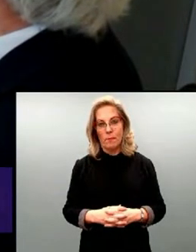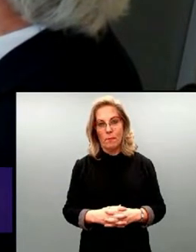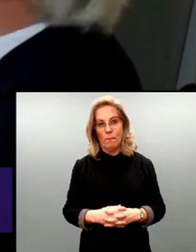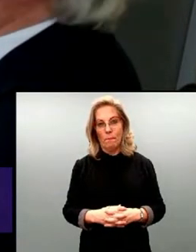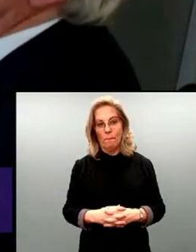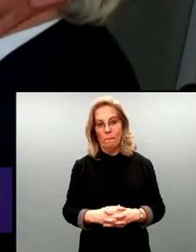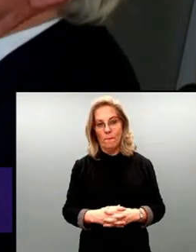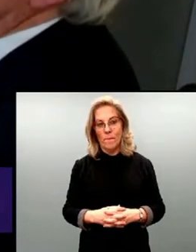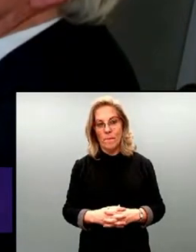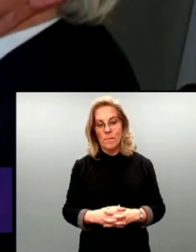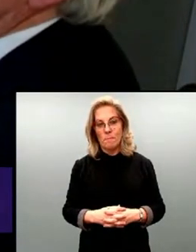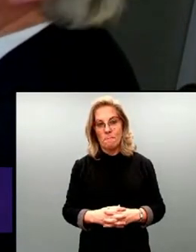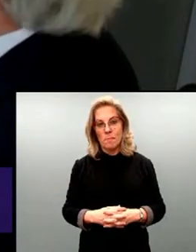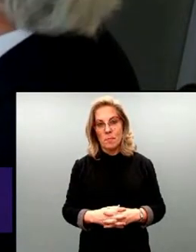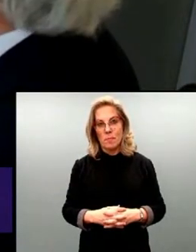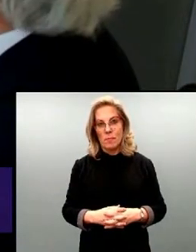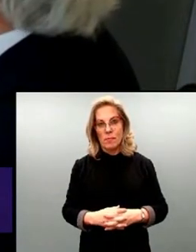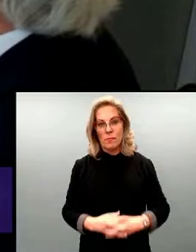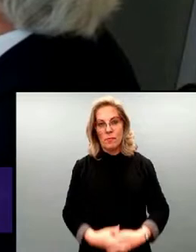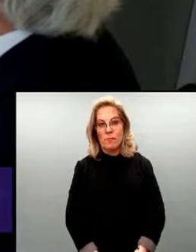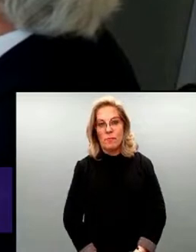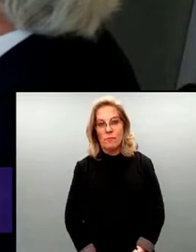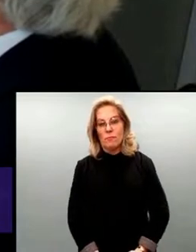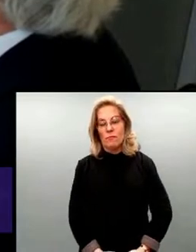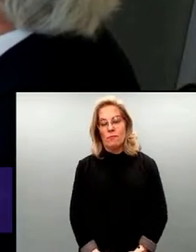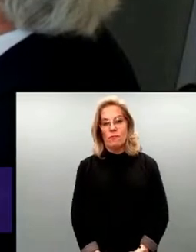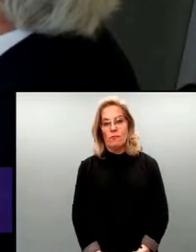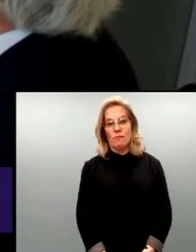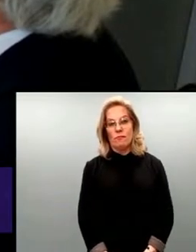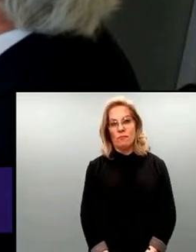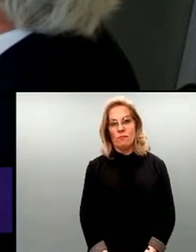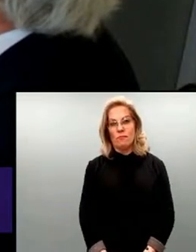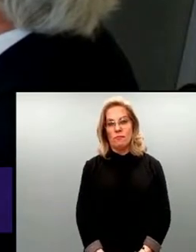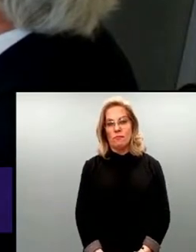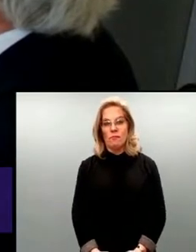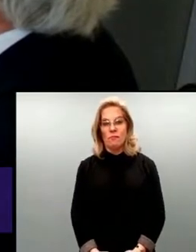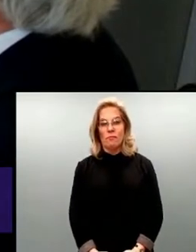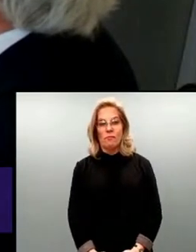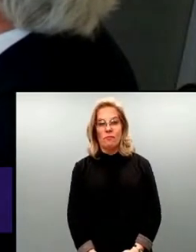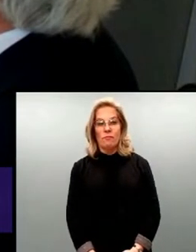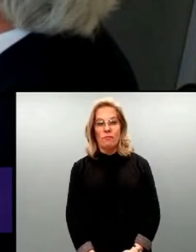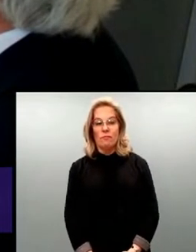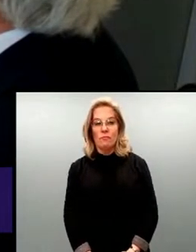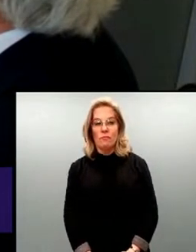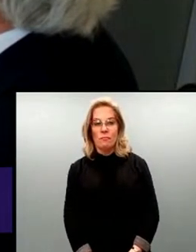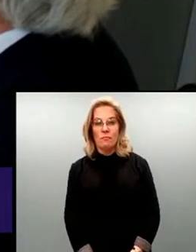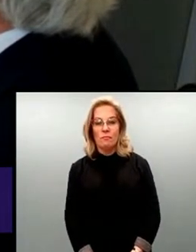Often when I arrive to work with the person, it's important if they're in youth detention